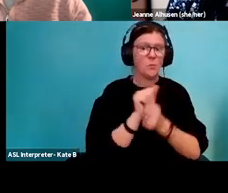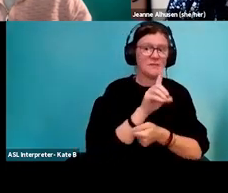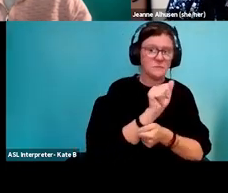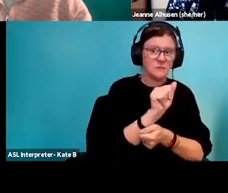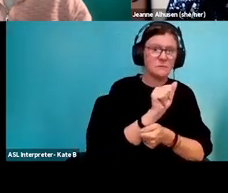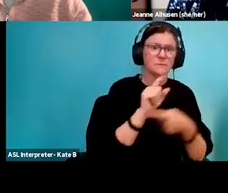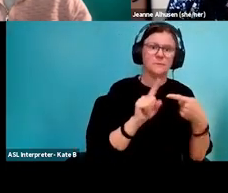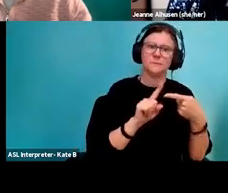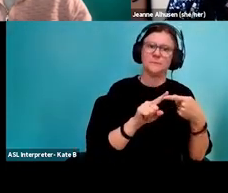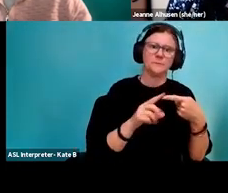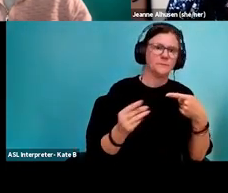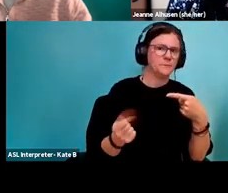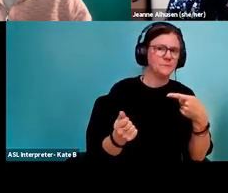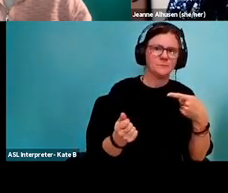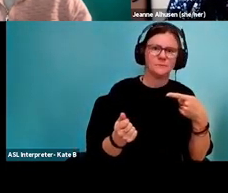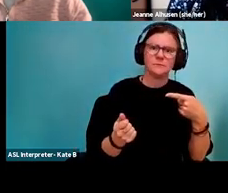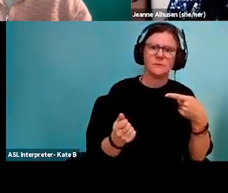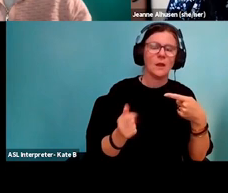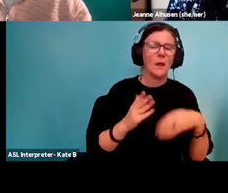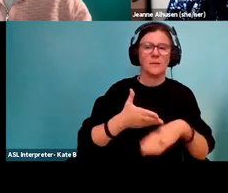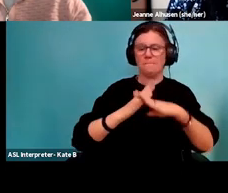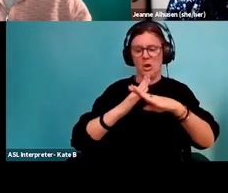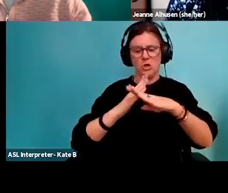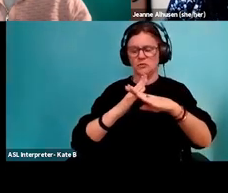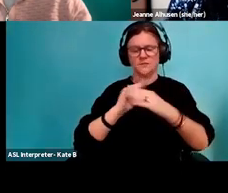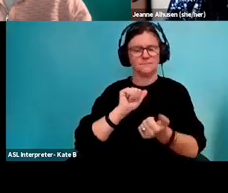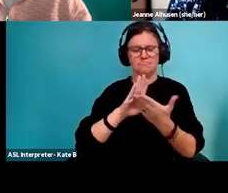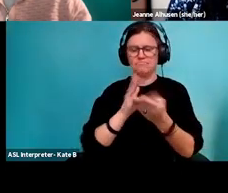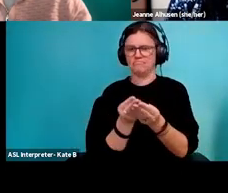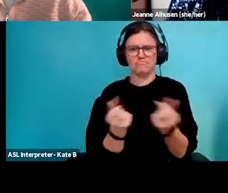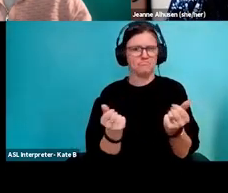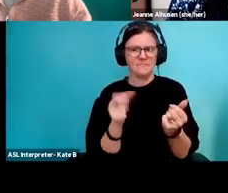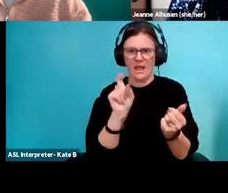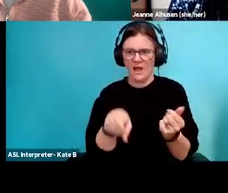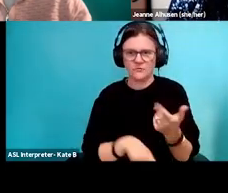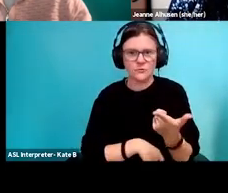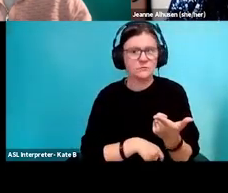would be to immediately address the significant barriers, inaccessibility, faced by many persons